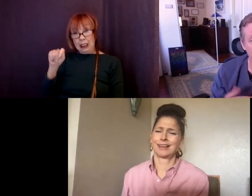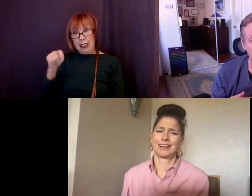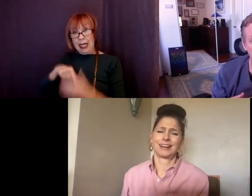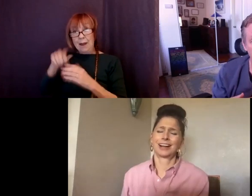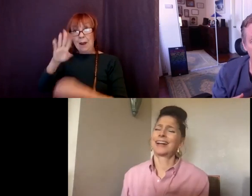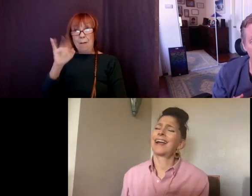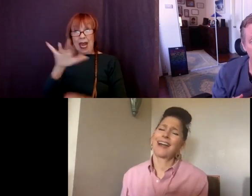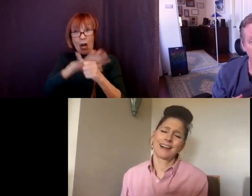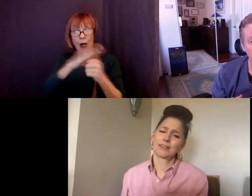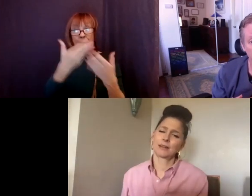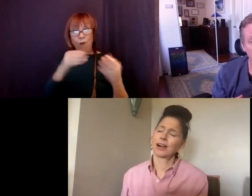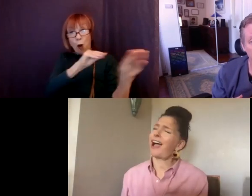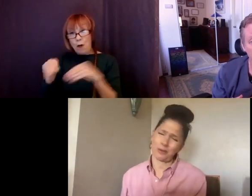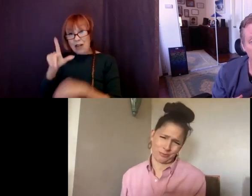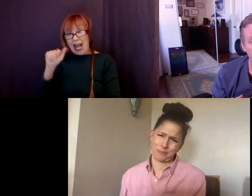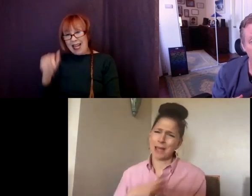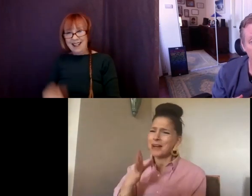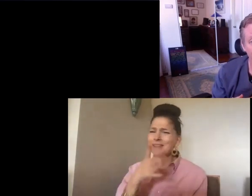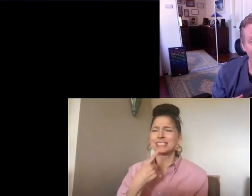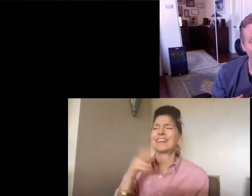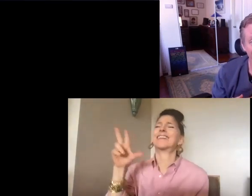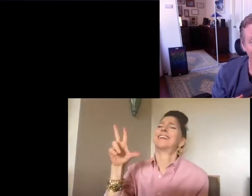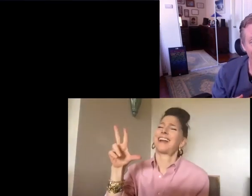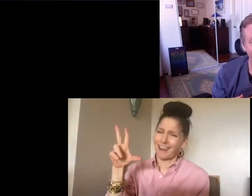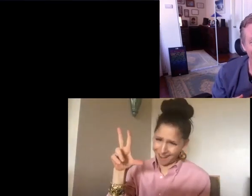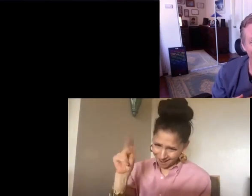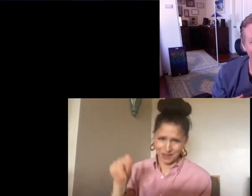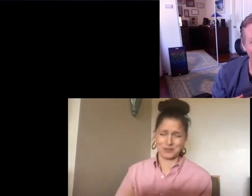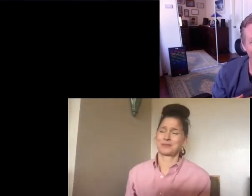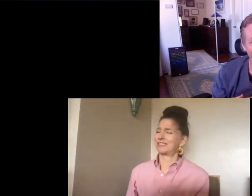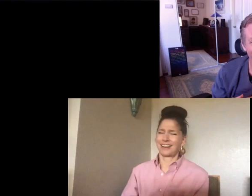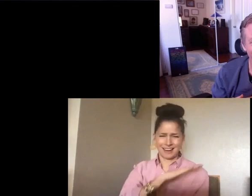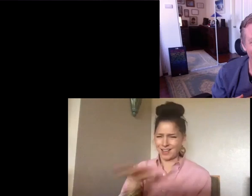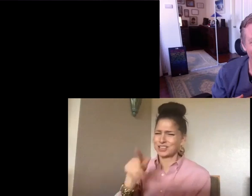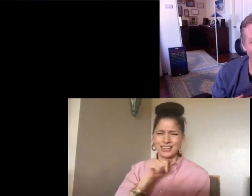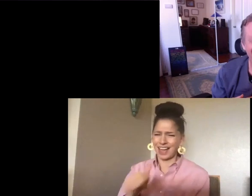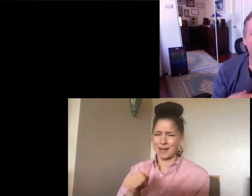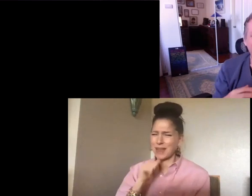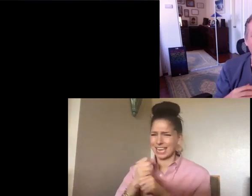SHOSHANNAH - Oh no, no, she did not let me have an agent.